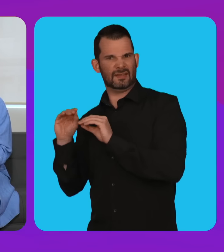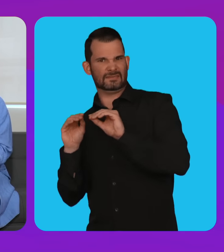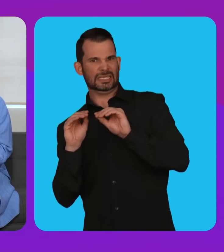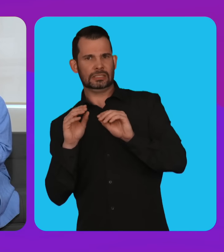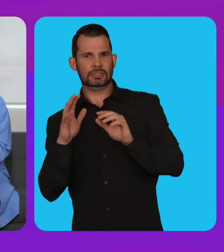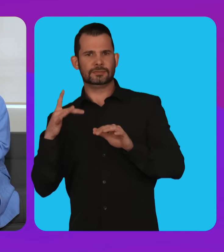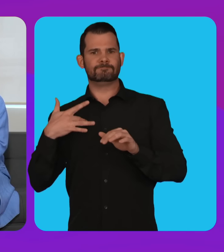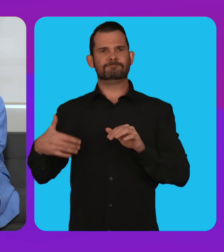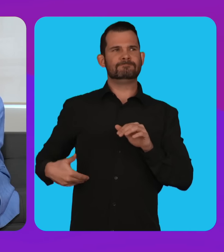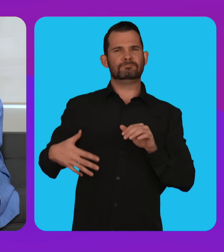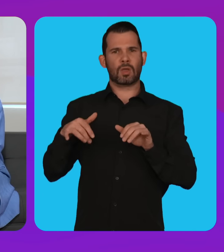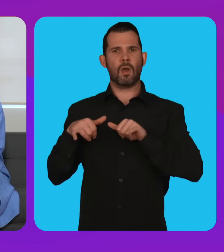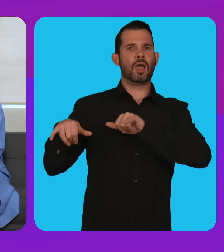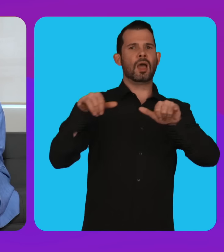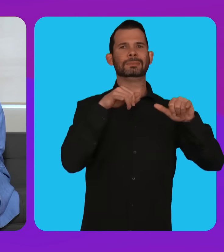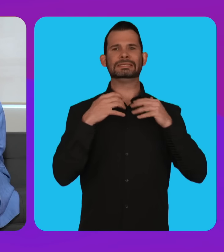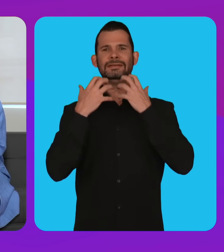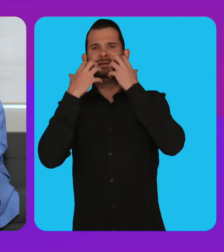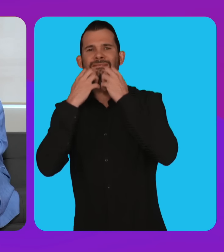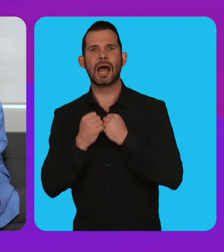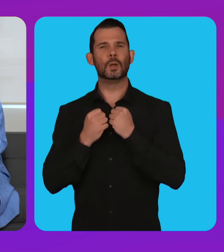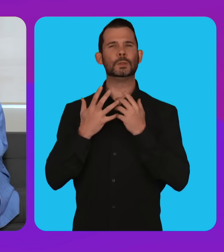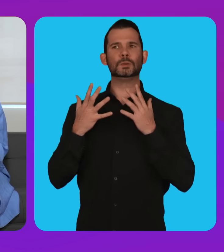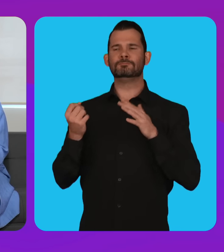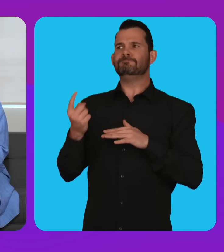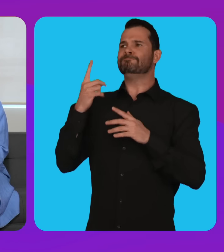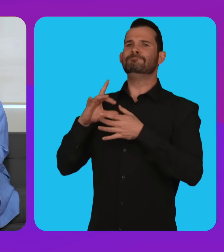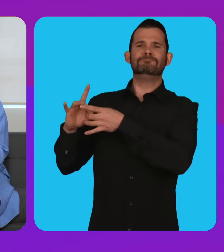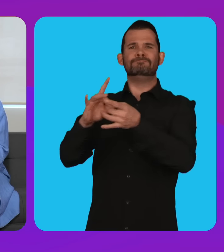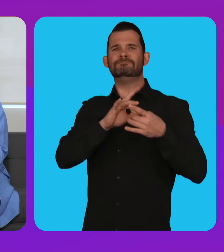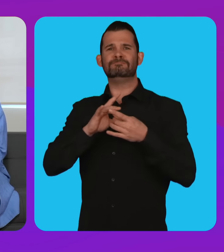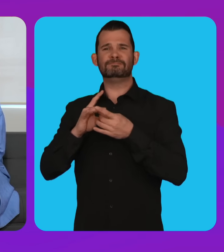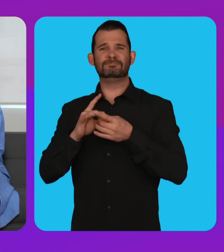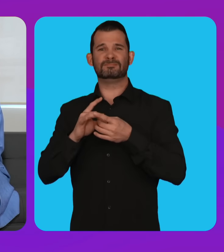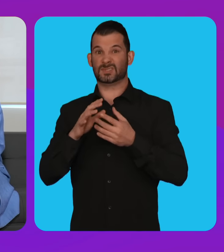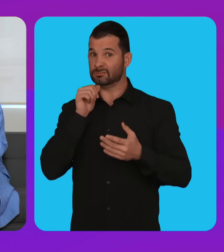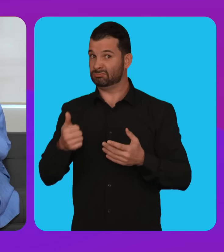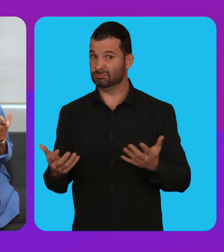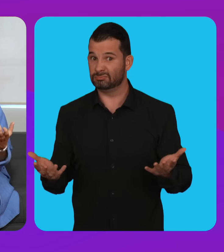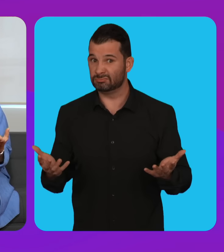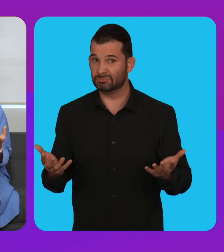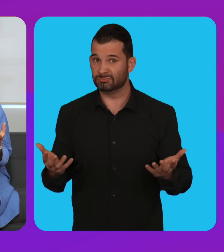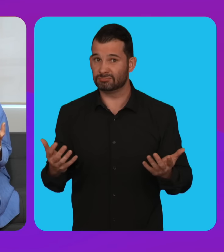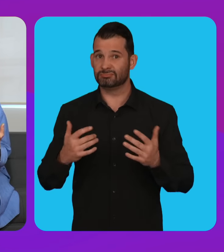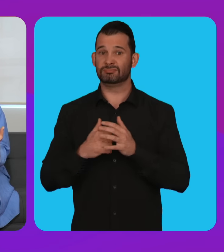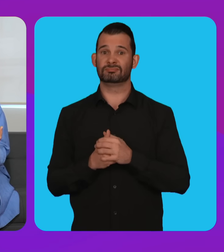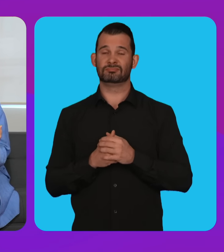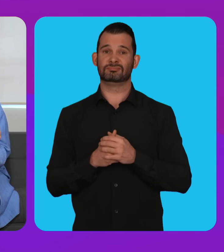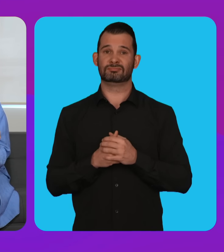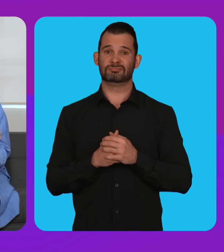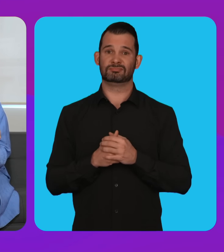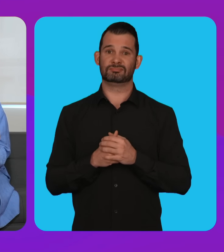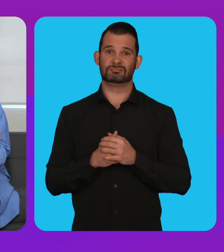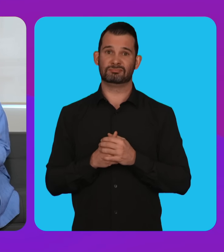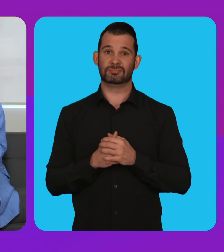And how does that feed a sense of common values? It doesn't.